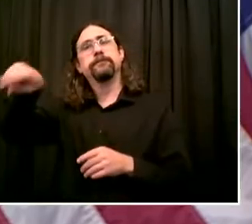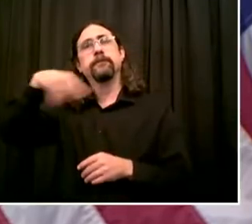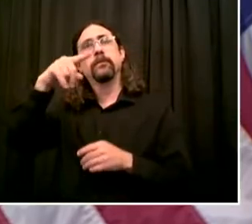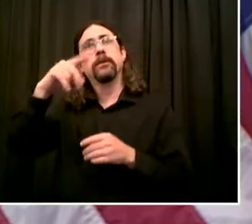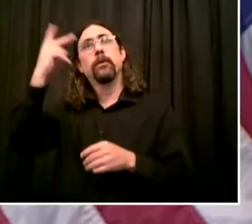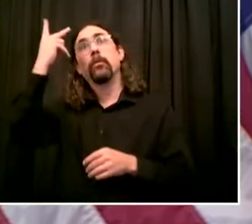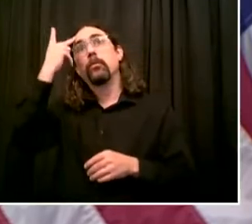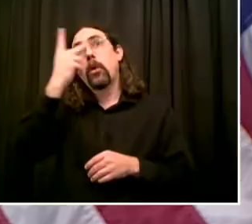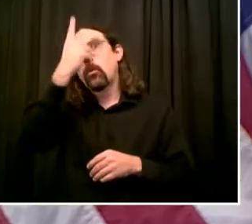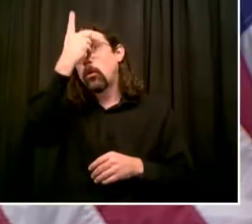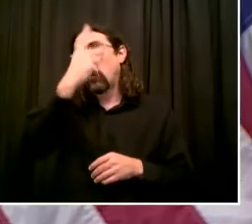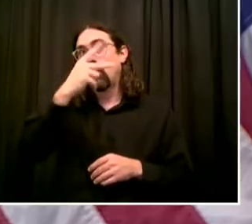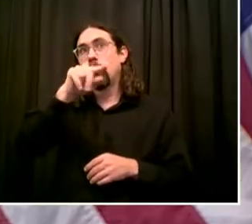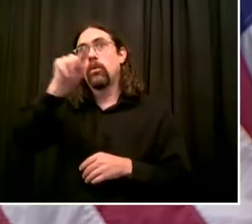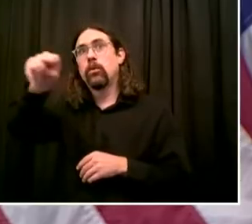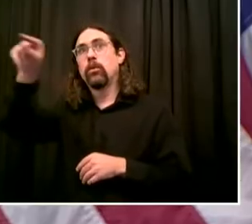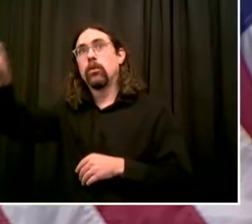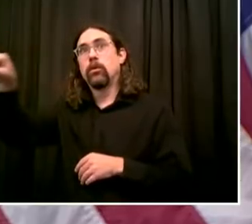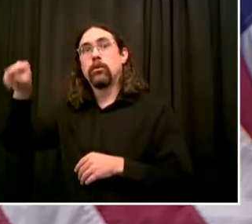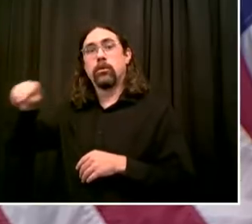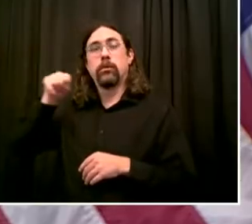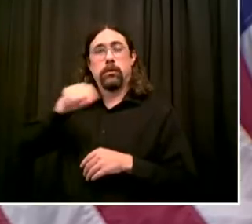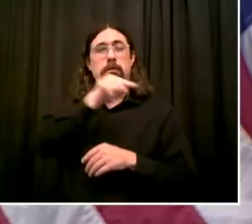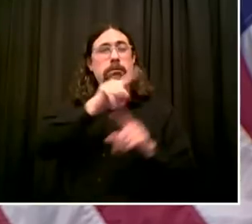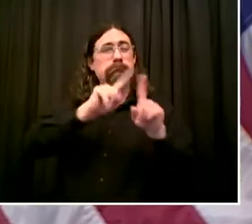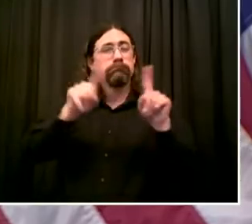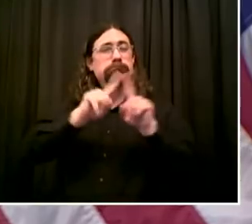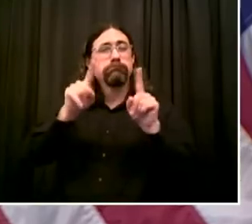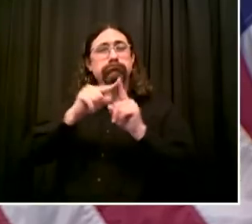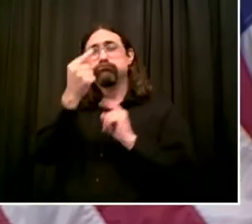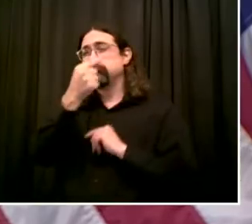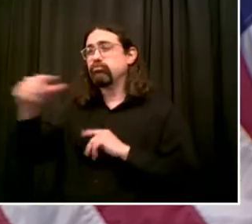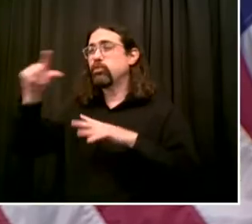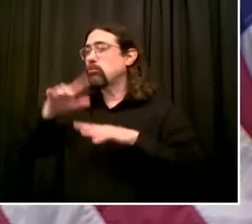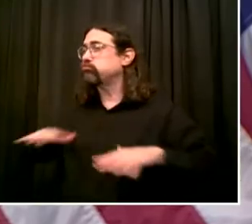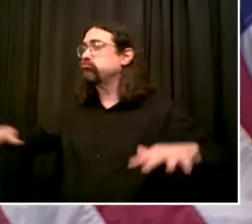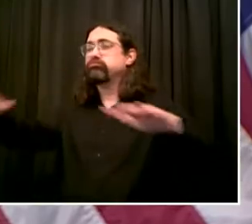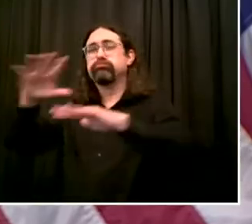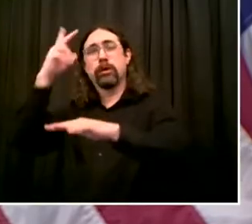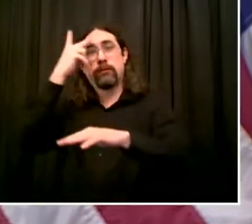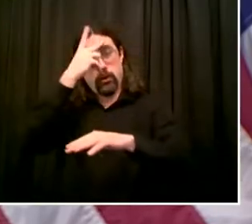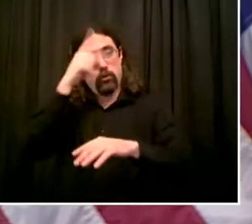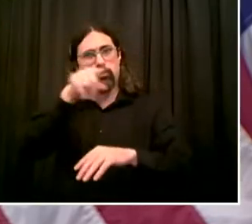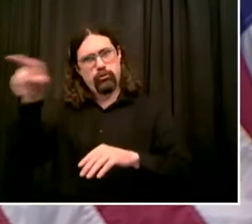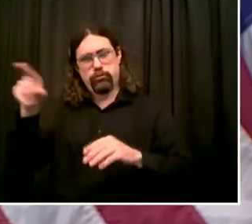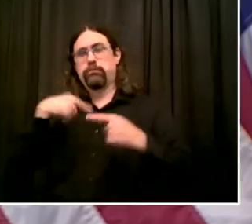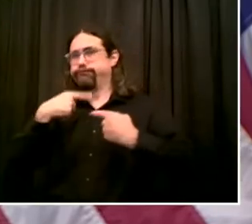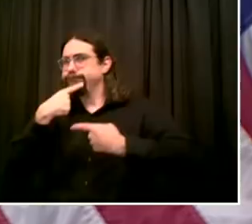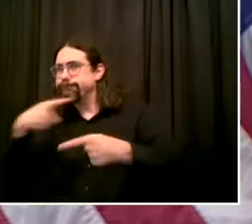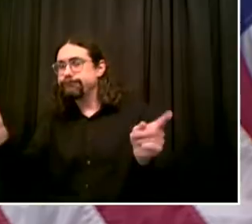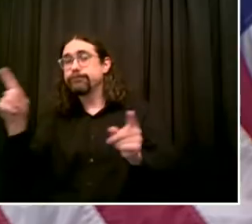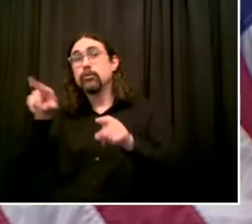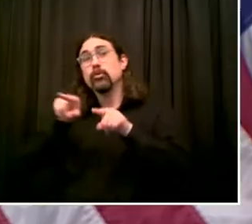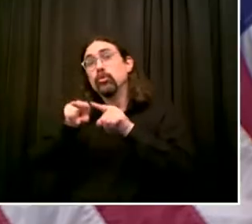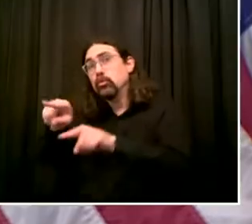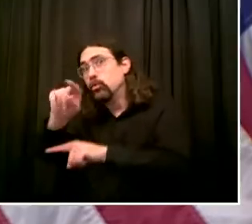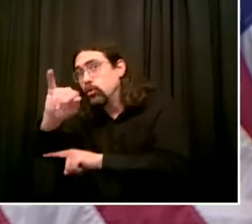WARE E GOING TO BE ABLE TO OPEN